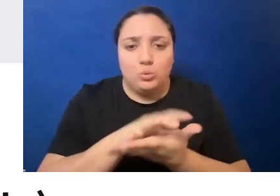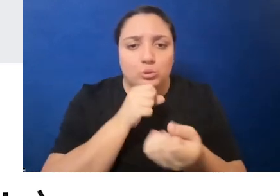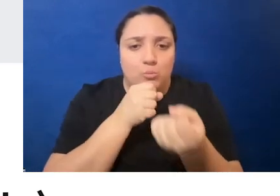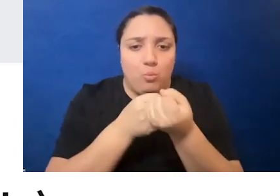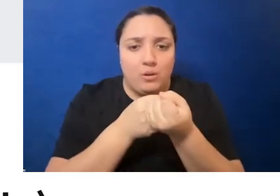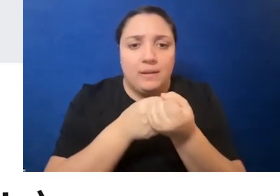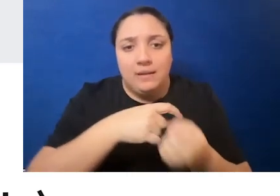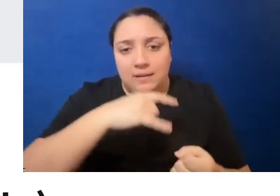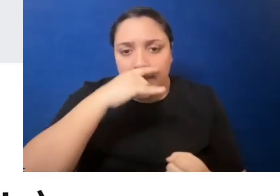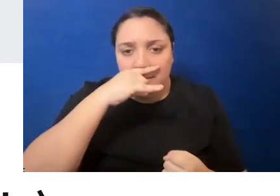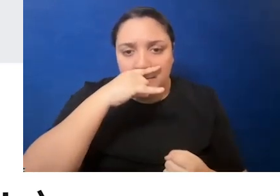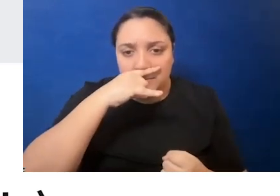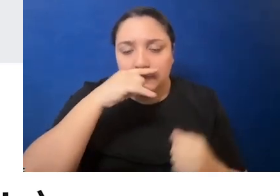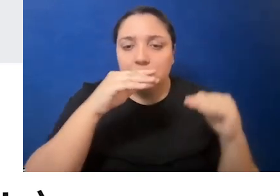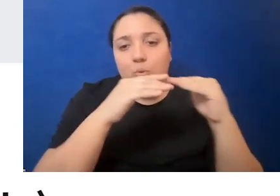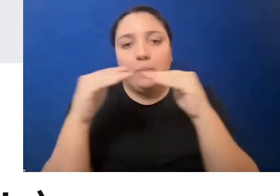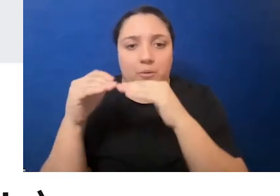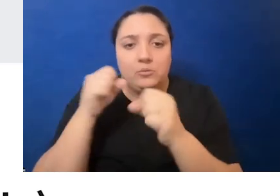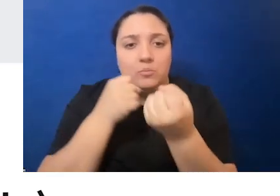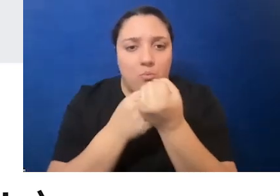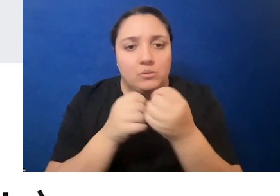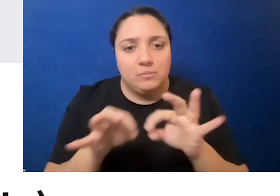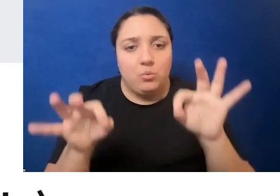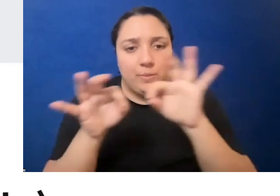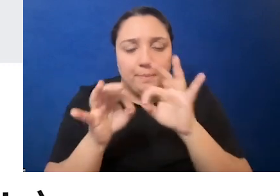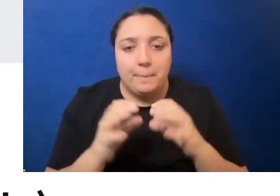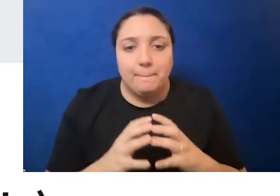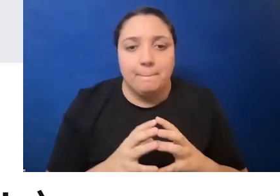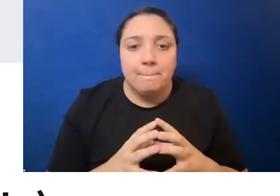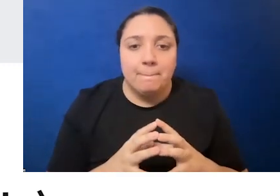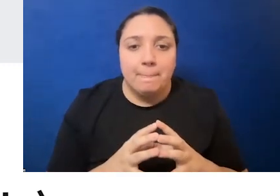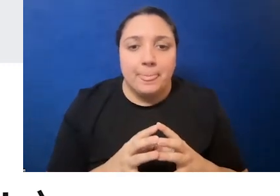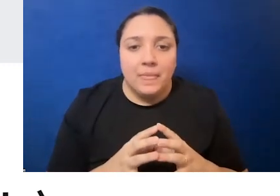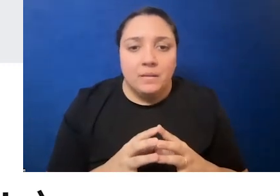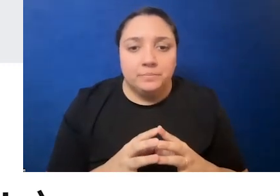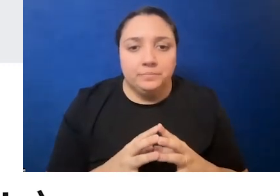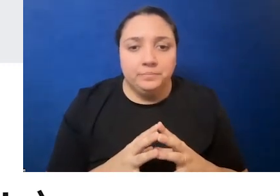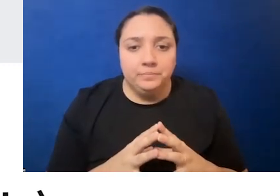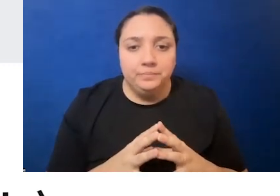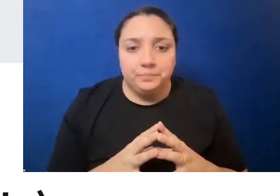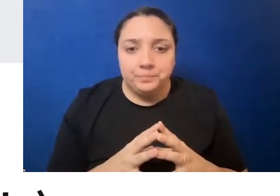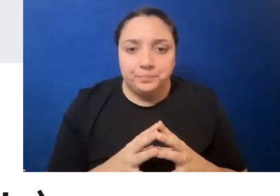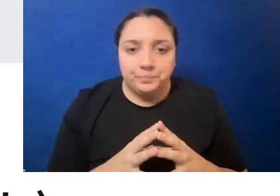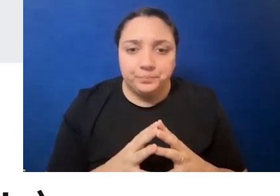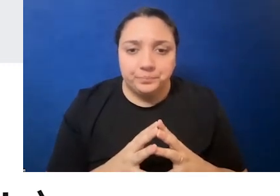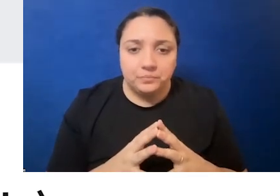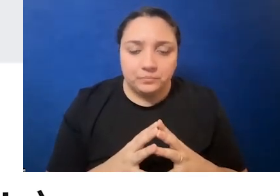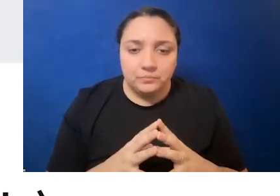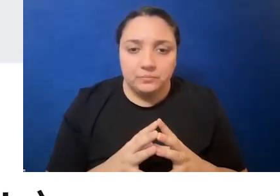THE SAME LANGUAGE. WE WANT TO BE A SCHOOL THAT SUPPORTS KIDS AND PEER SUPPORT